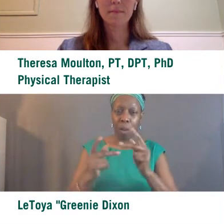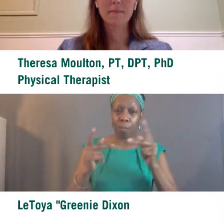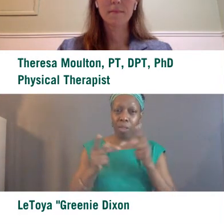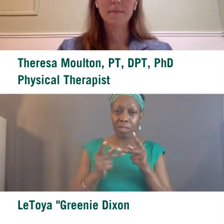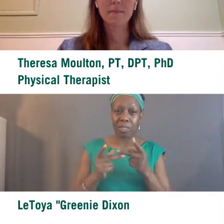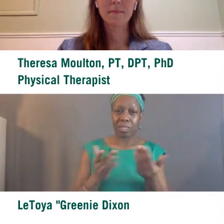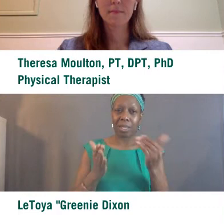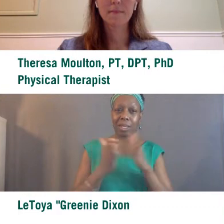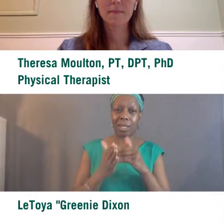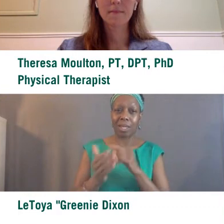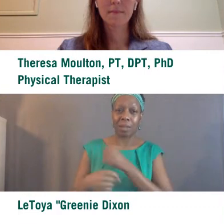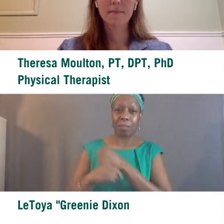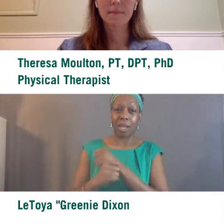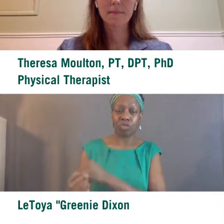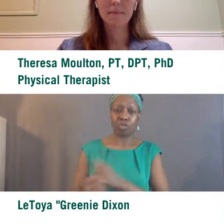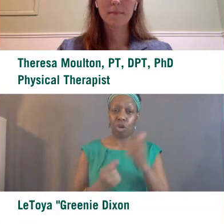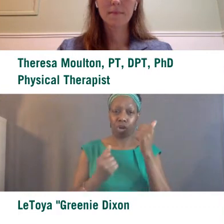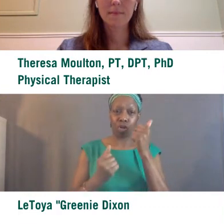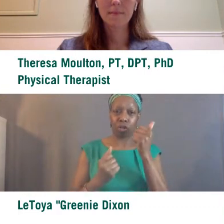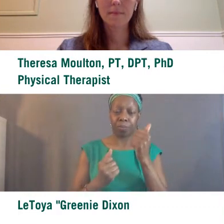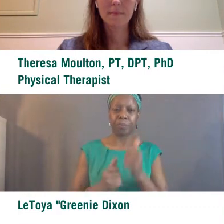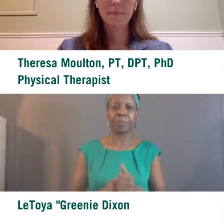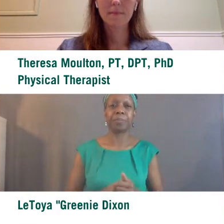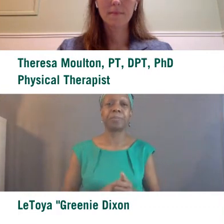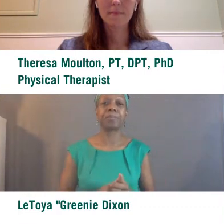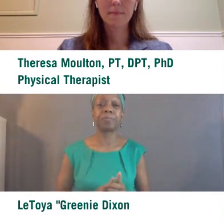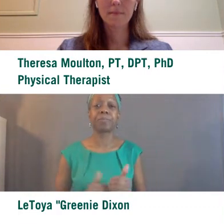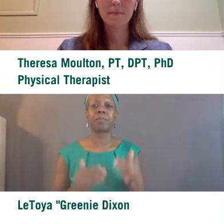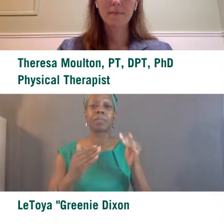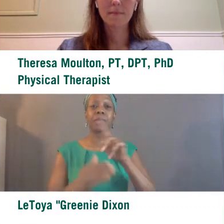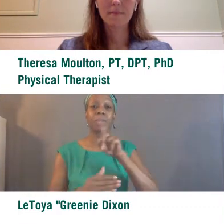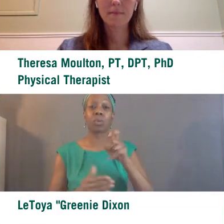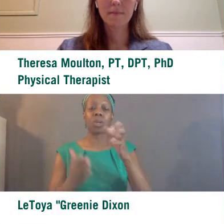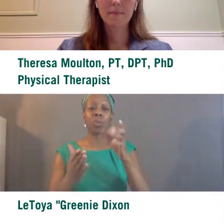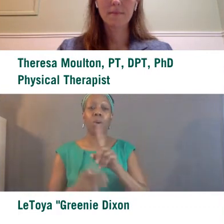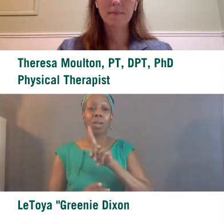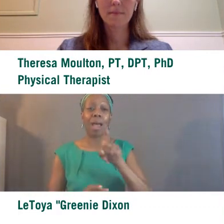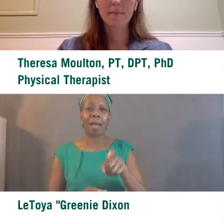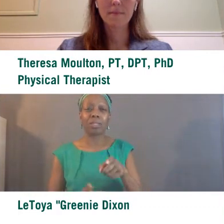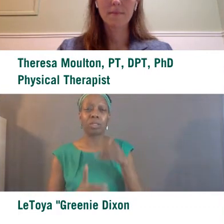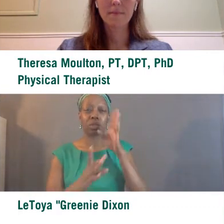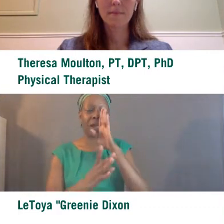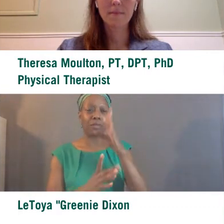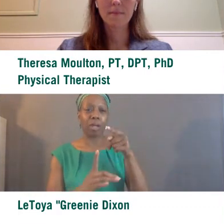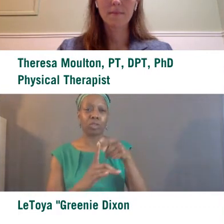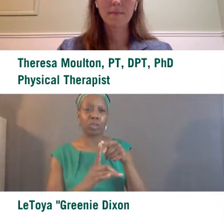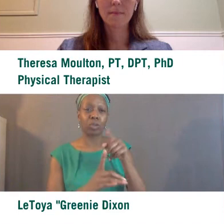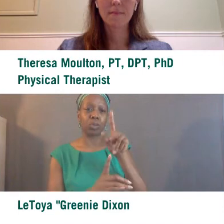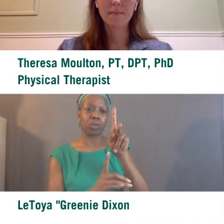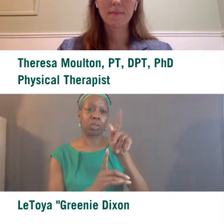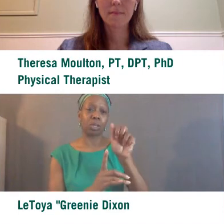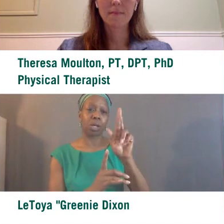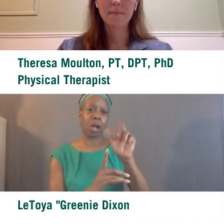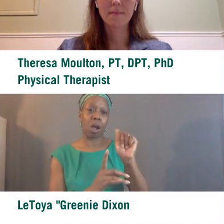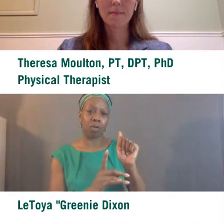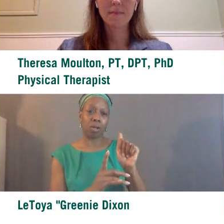And so this next question I wanna ask actually to Kara, cause we talked about telehealth and all these different options are available.